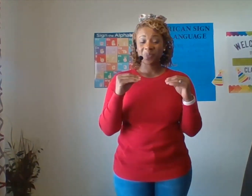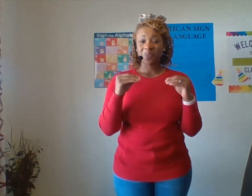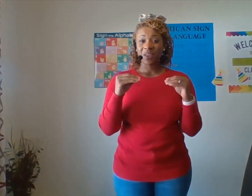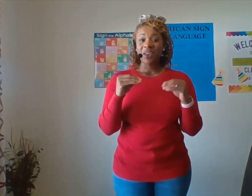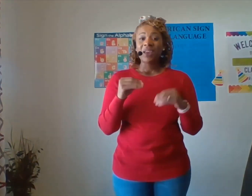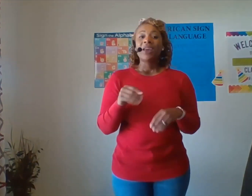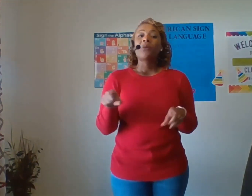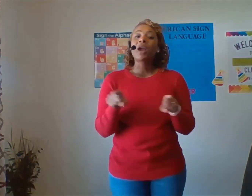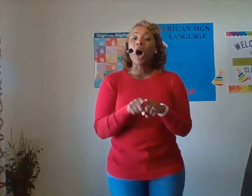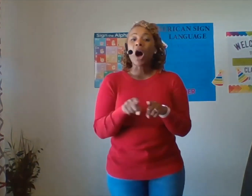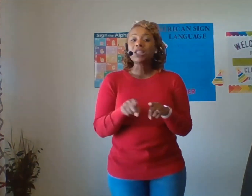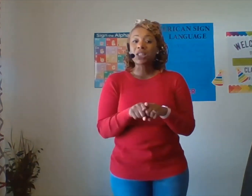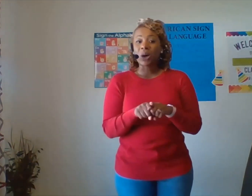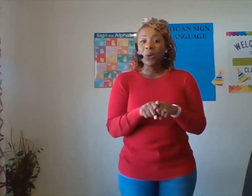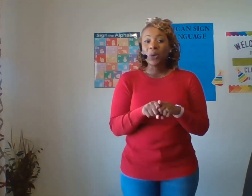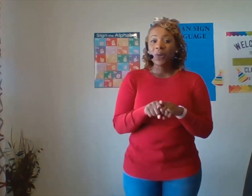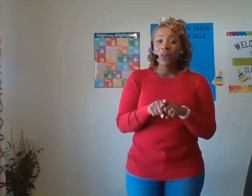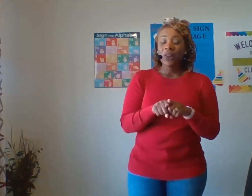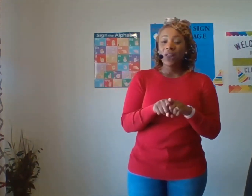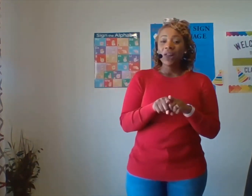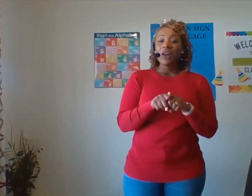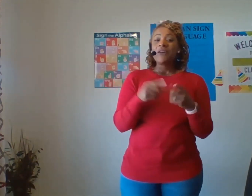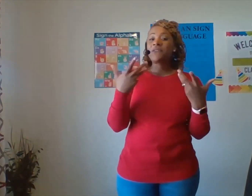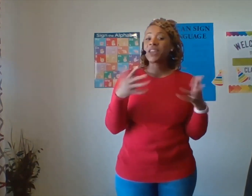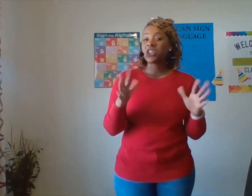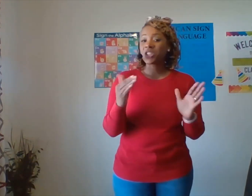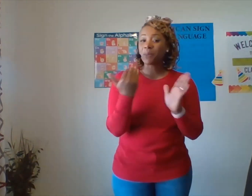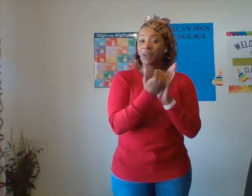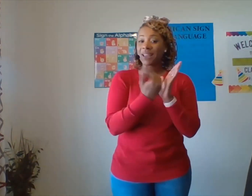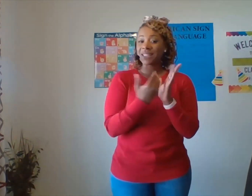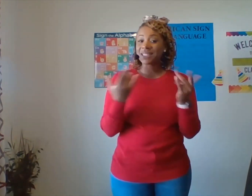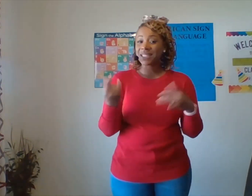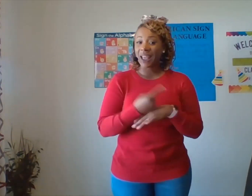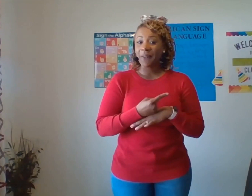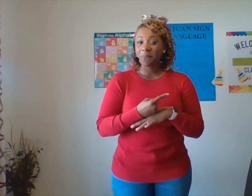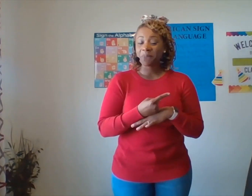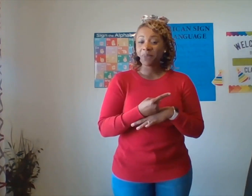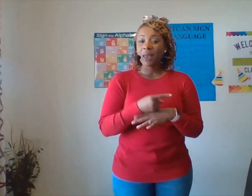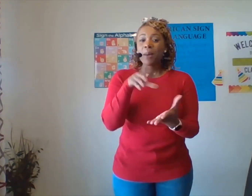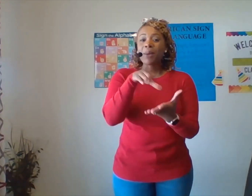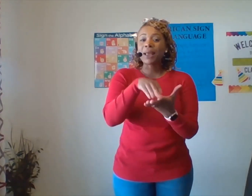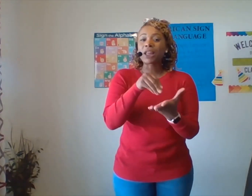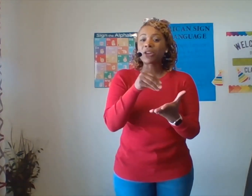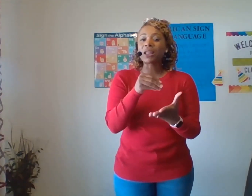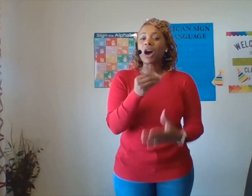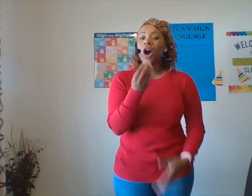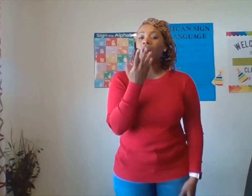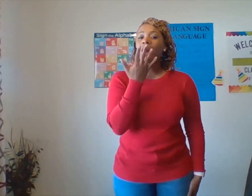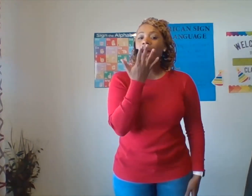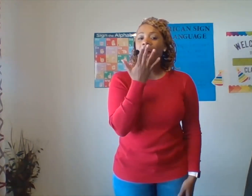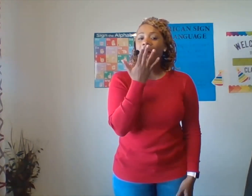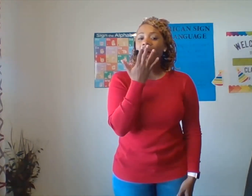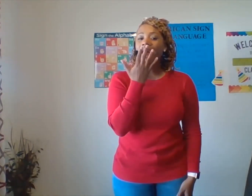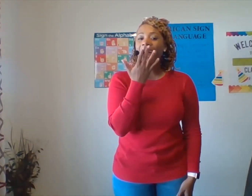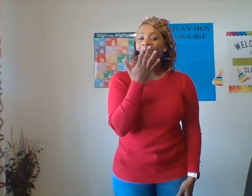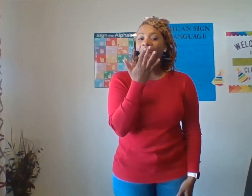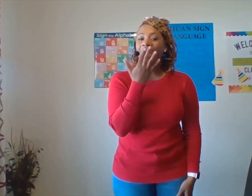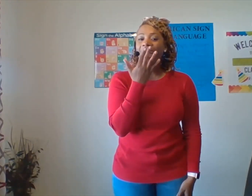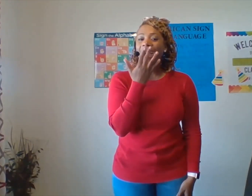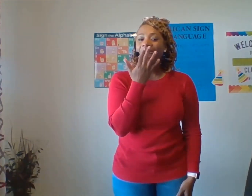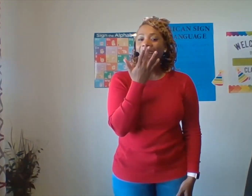we also finished up our lesson today by learning our